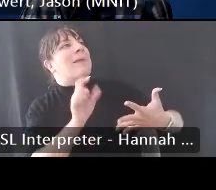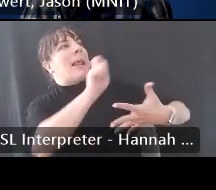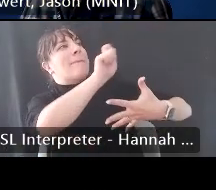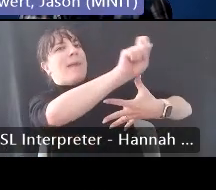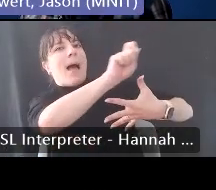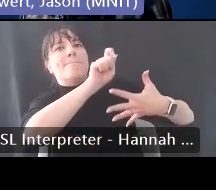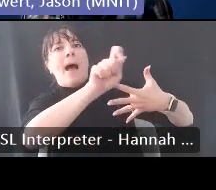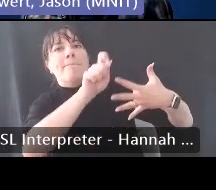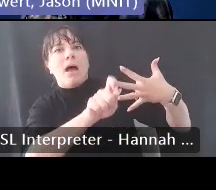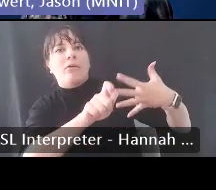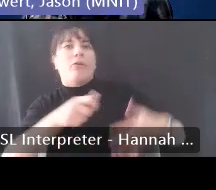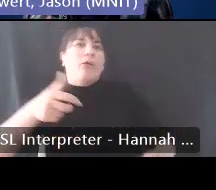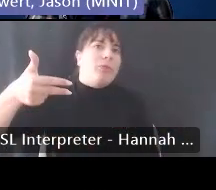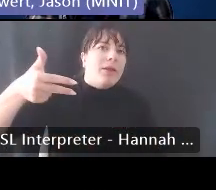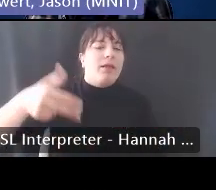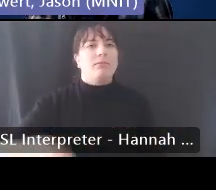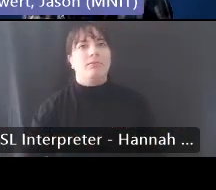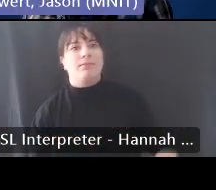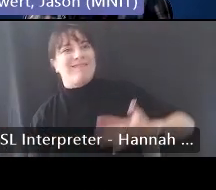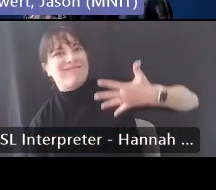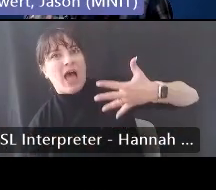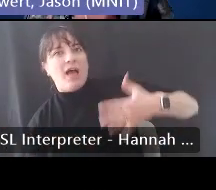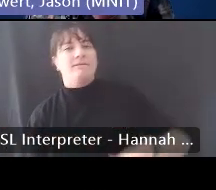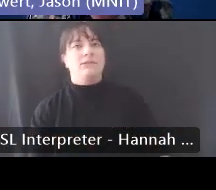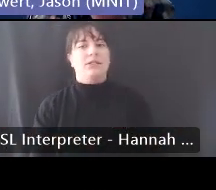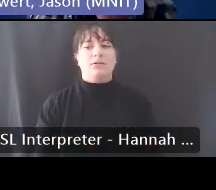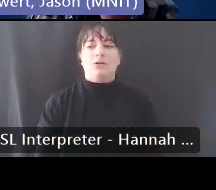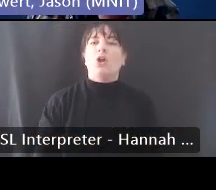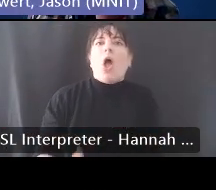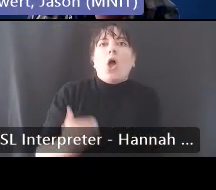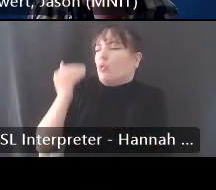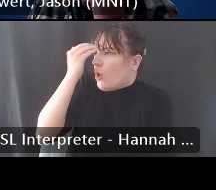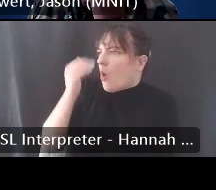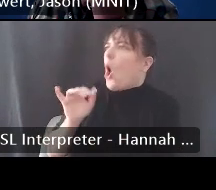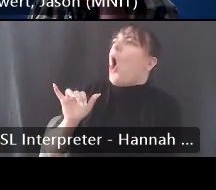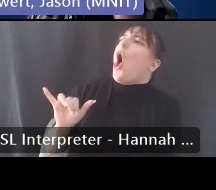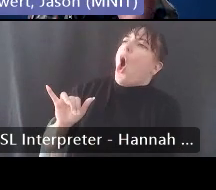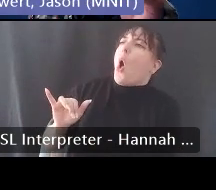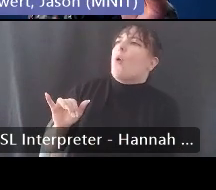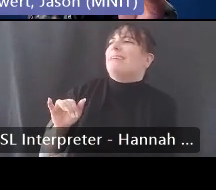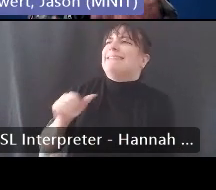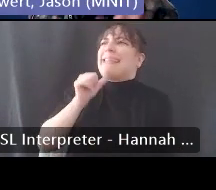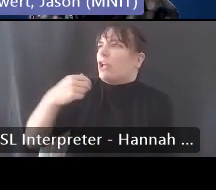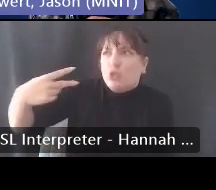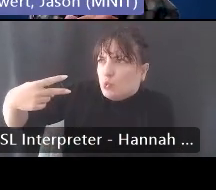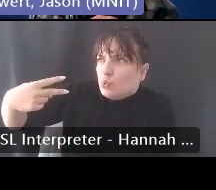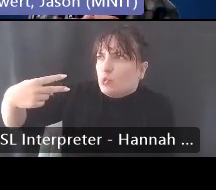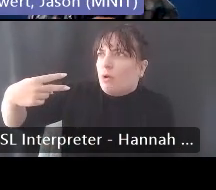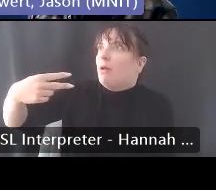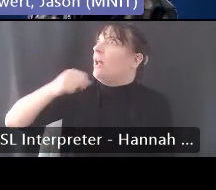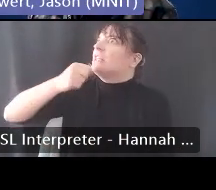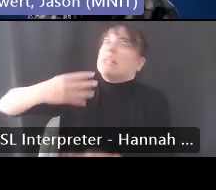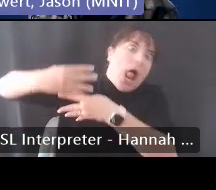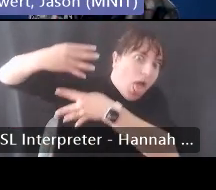So you know it's not a hundred, and you know it's not two. And then it comes into the content,